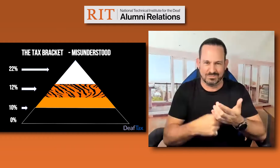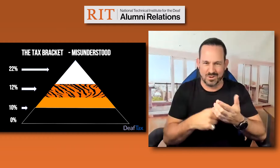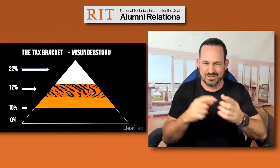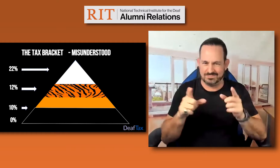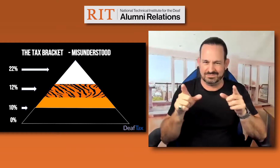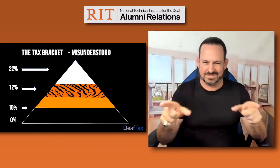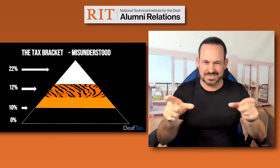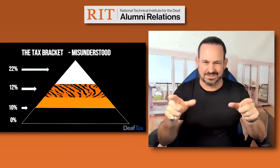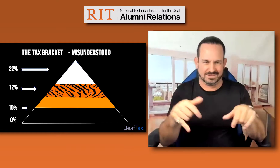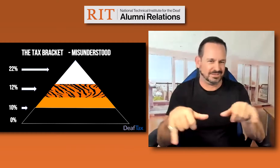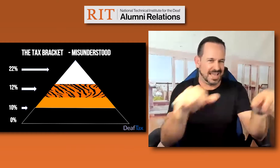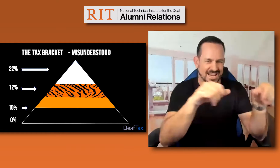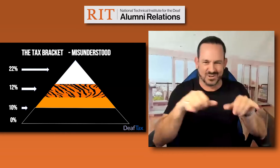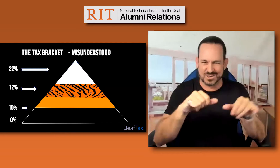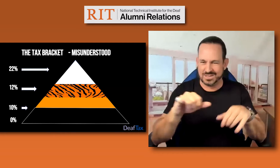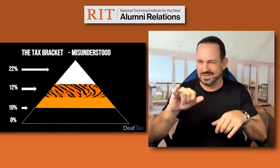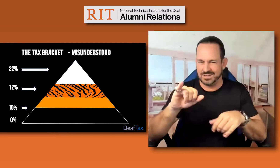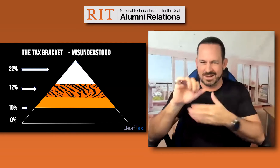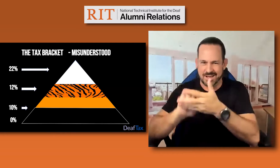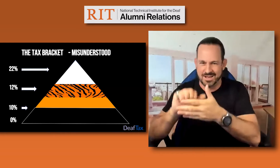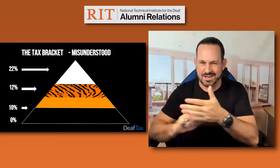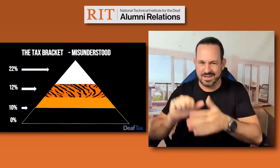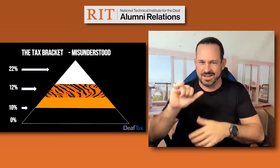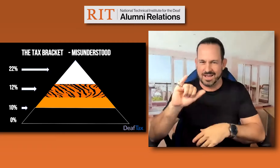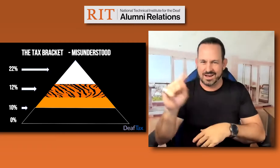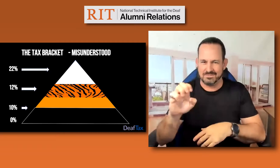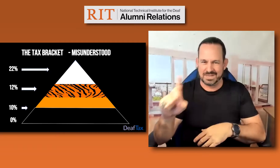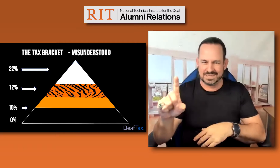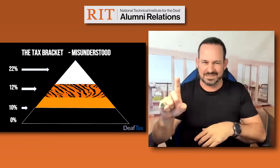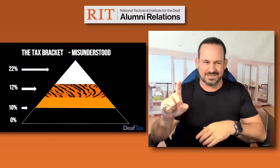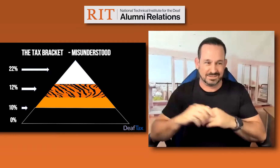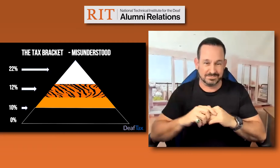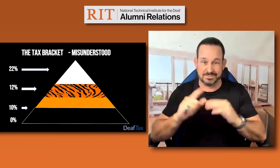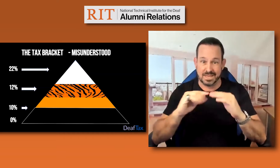and we'll talk about those in the near future here and the difference between